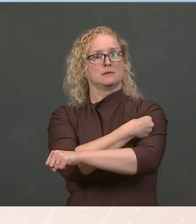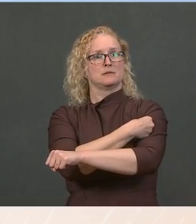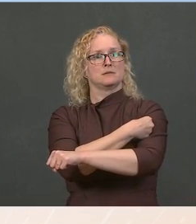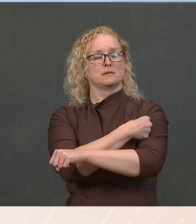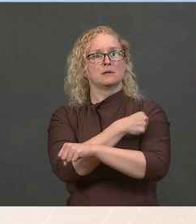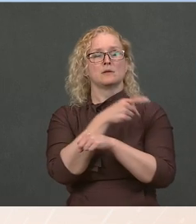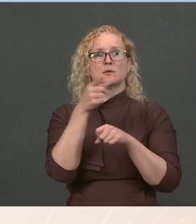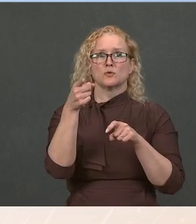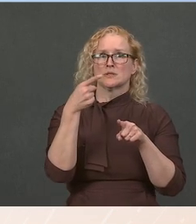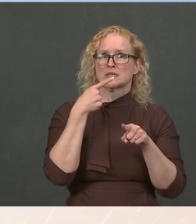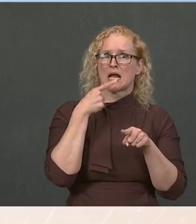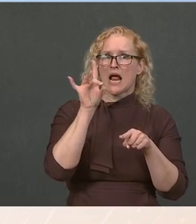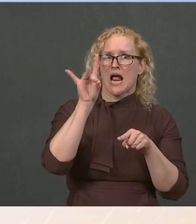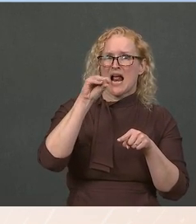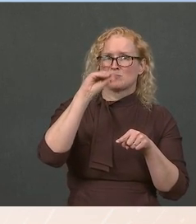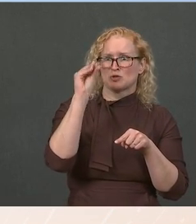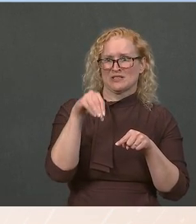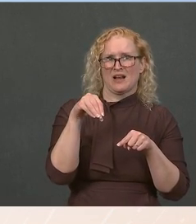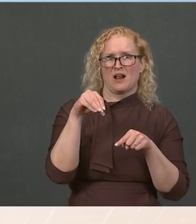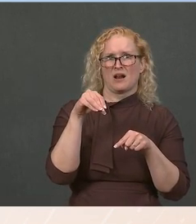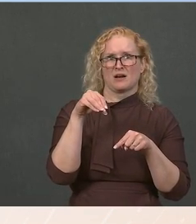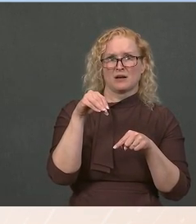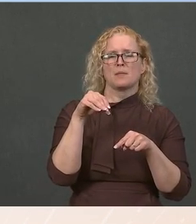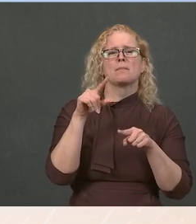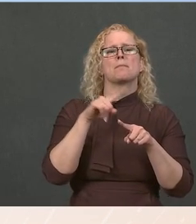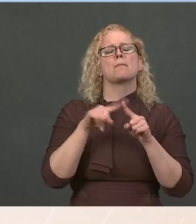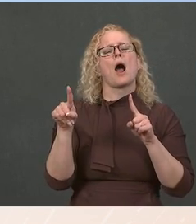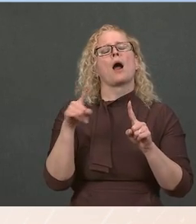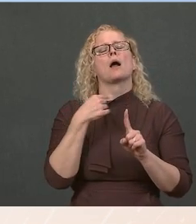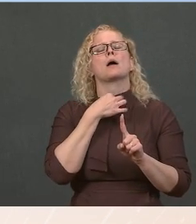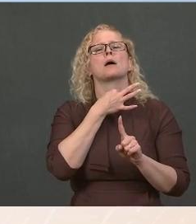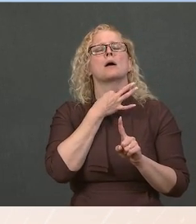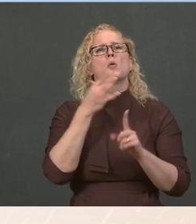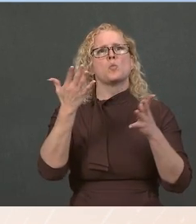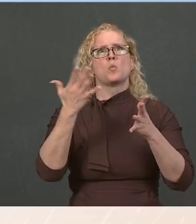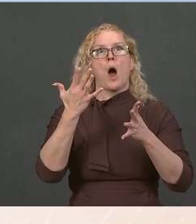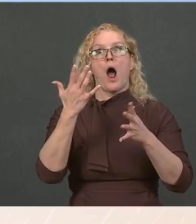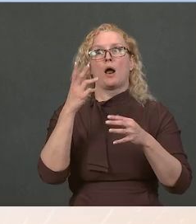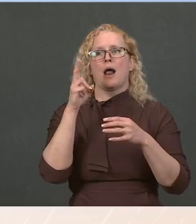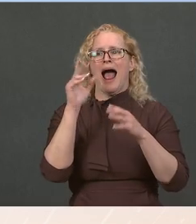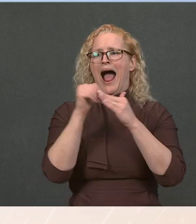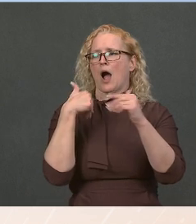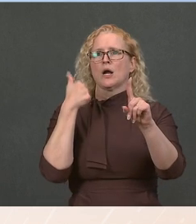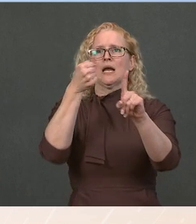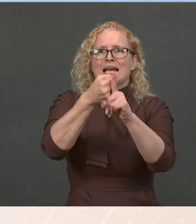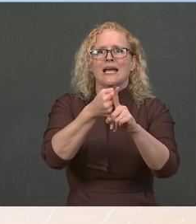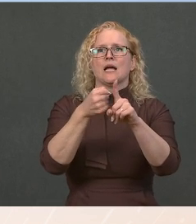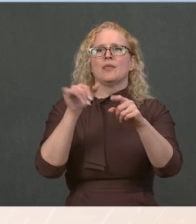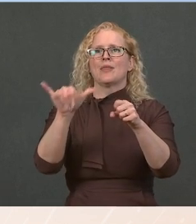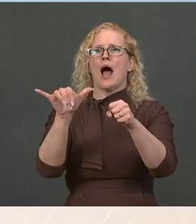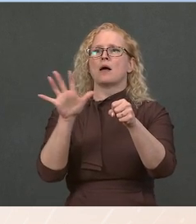What's the number we need to get to of Americans vaccinated before we do get through the pandemic? Ms. Jean-Pierre: I mean -- you know, Eugene, I understand your question, and I get it.